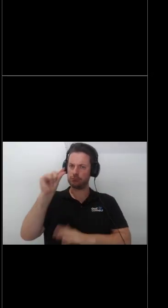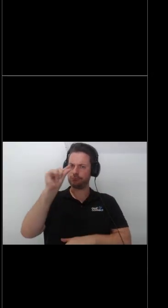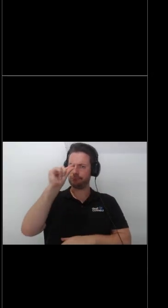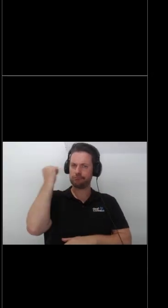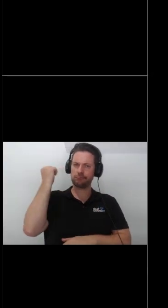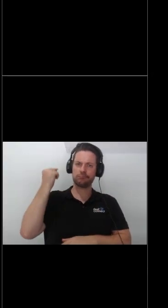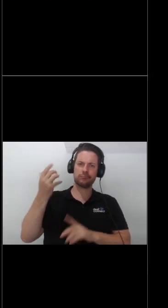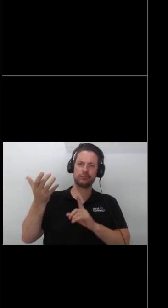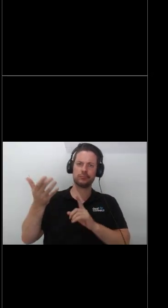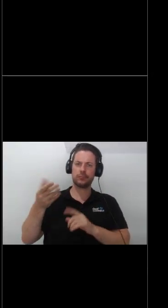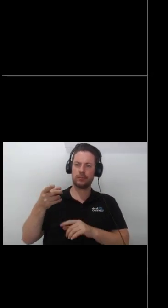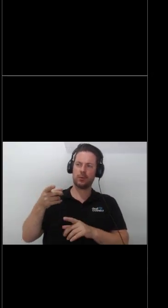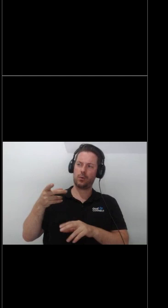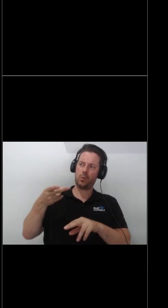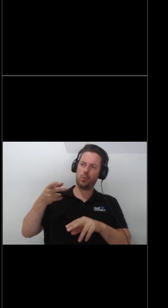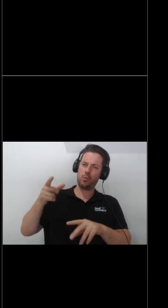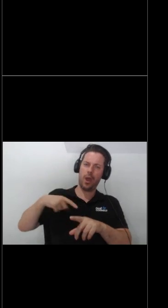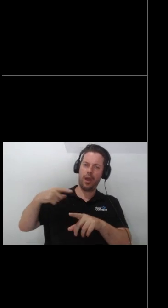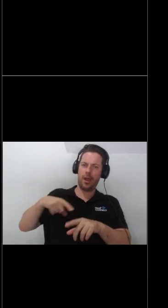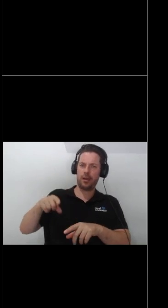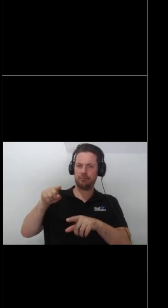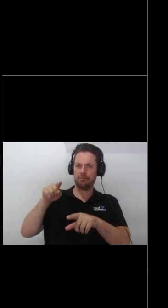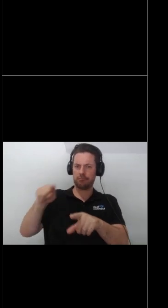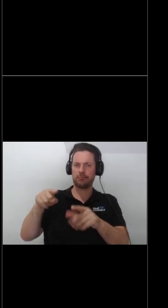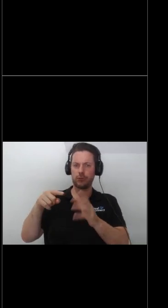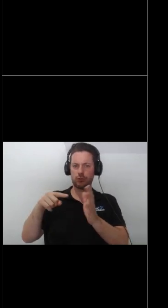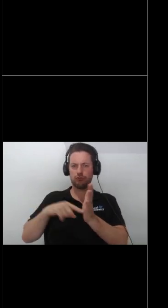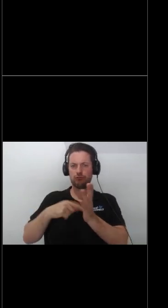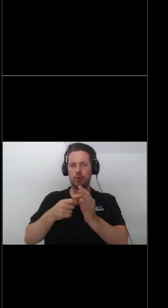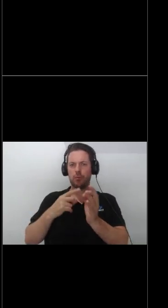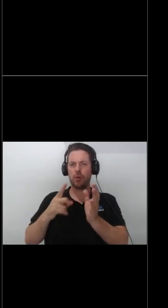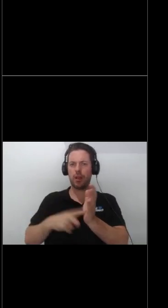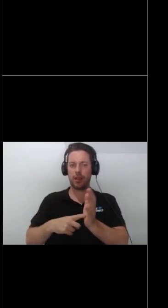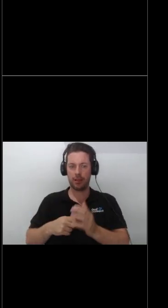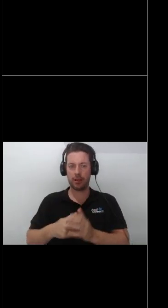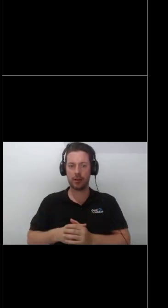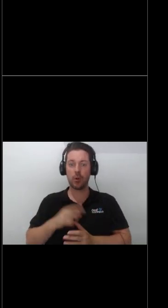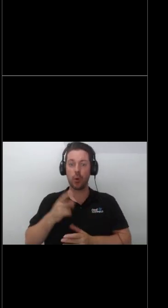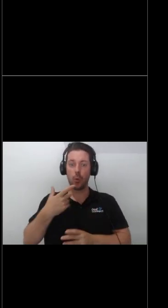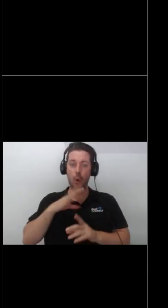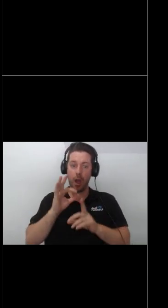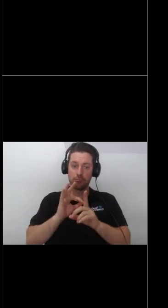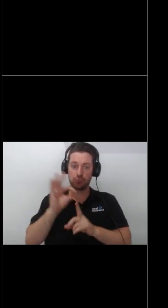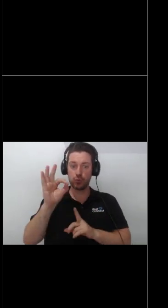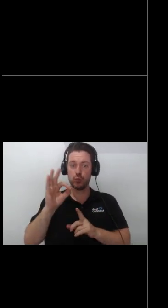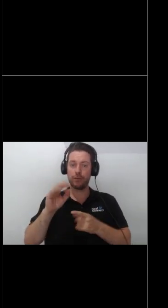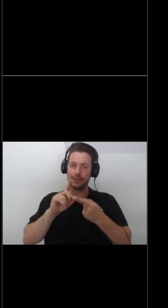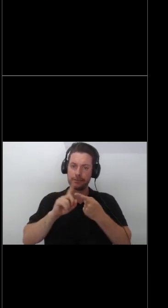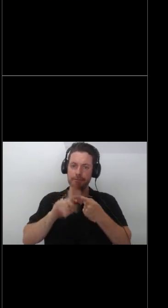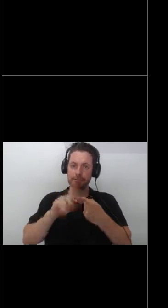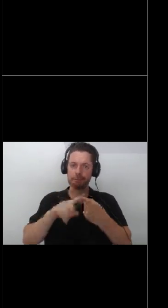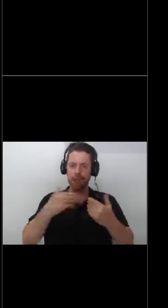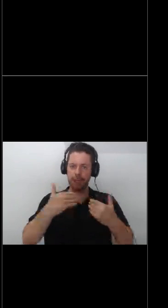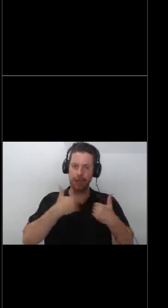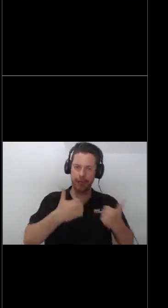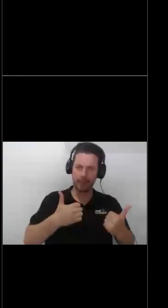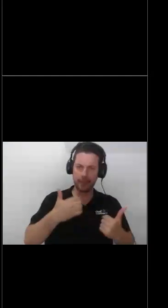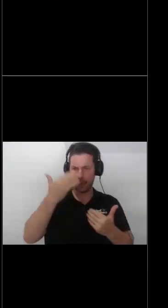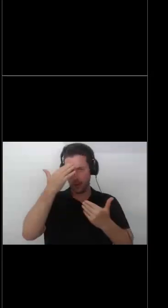the object of the act is obviously to improve the and maintain the health and wellbeing being of people who have a mental illness